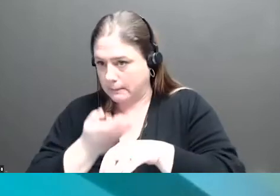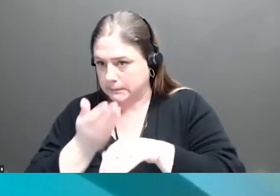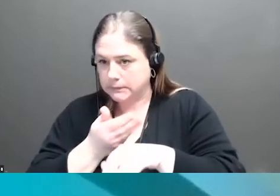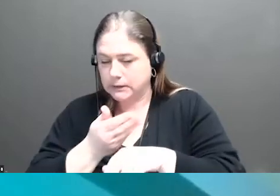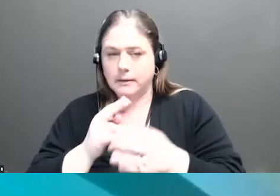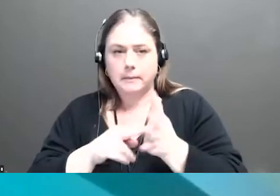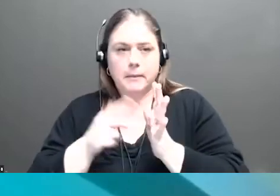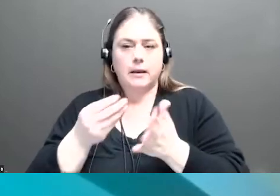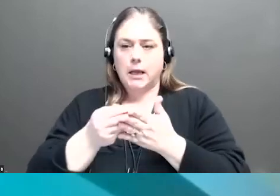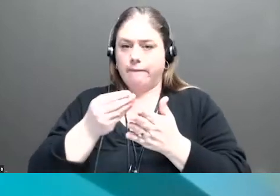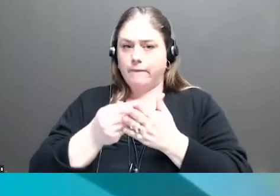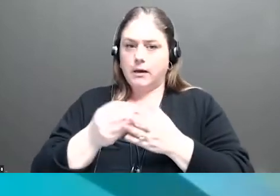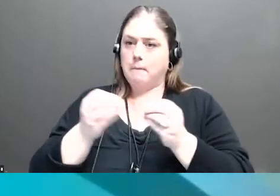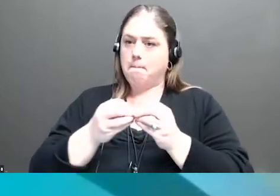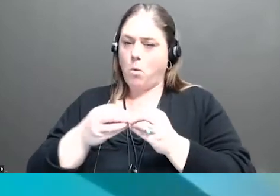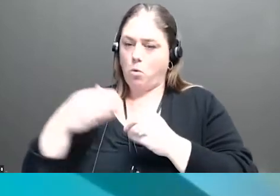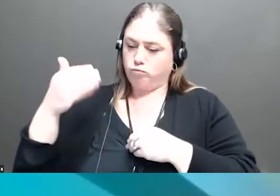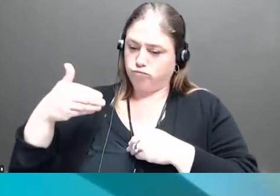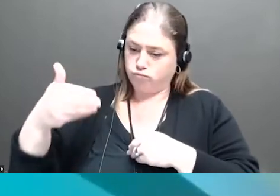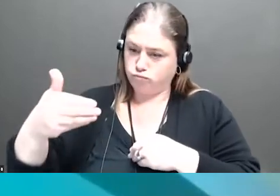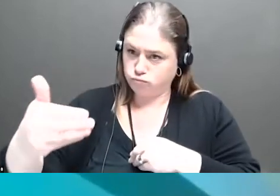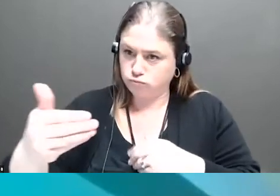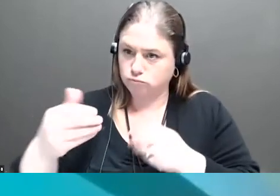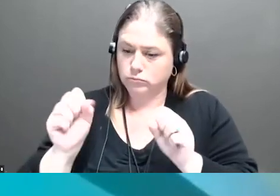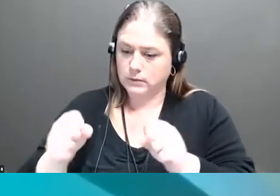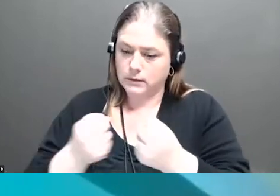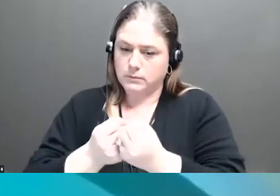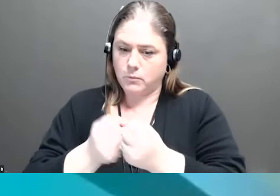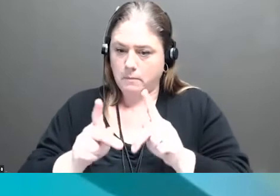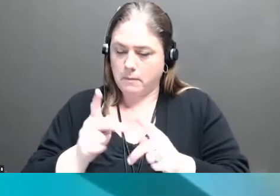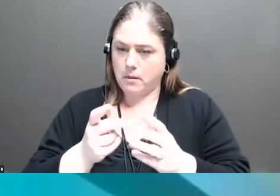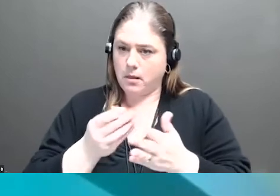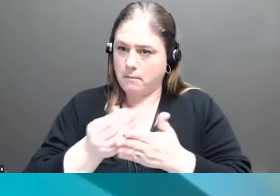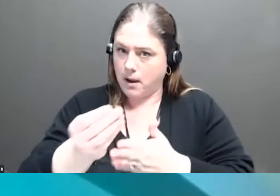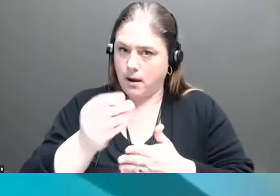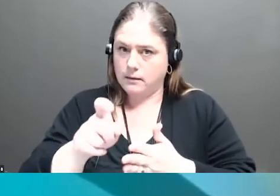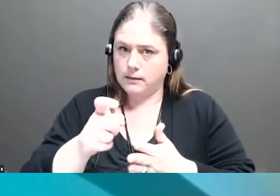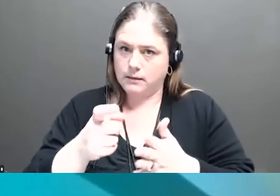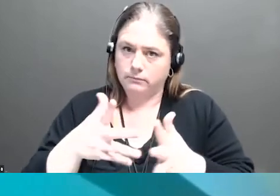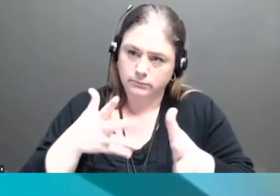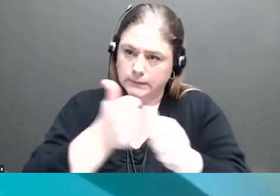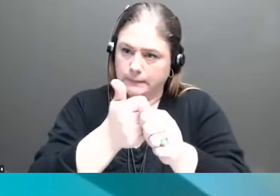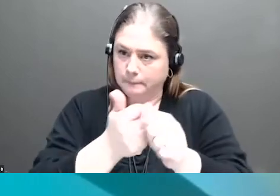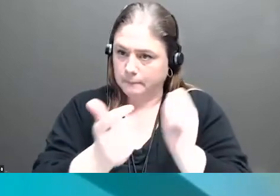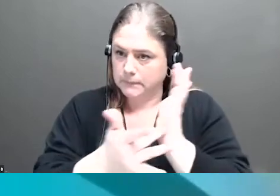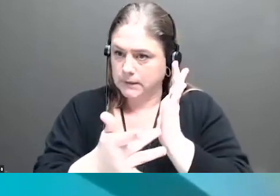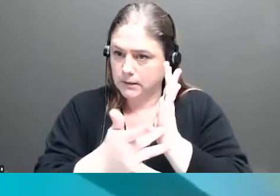of assistive devices, so that people can actually have the devices or the software